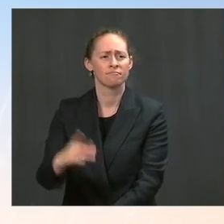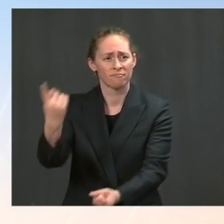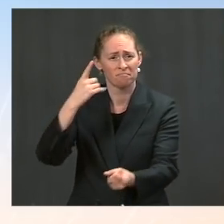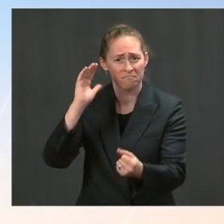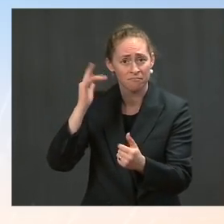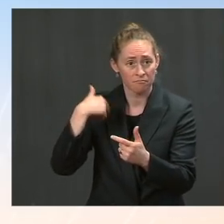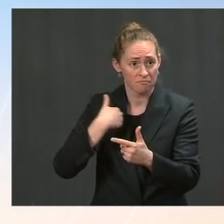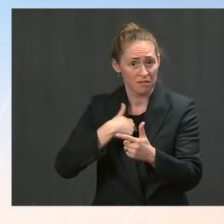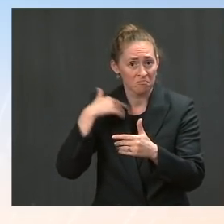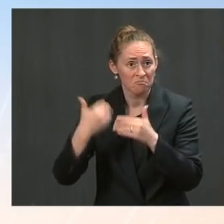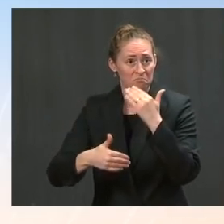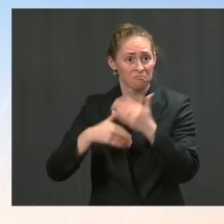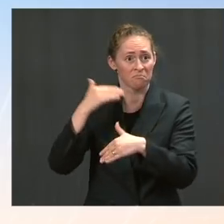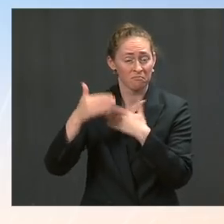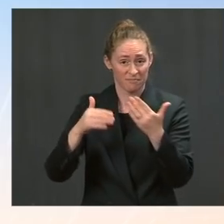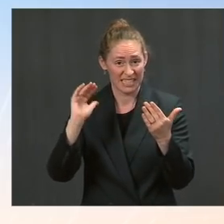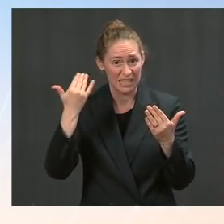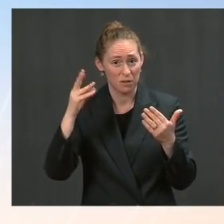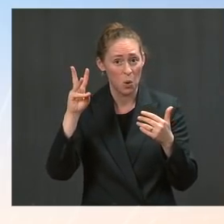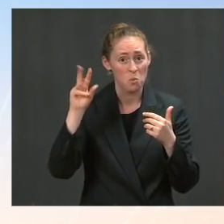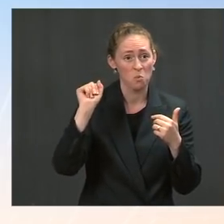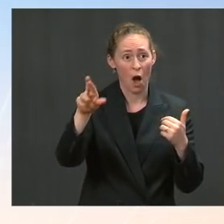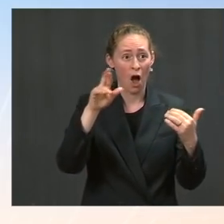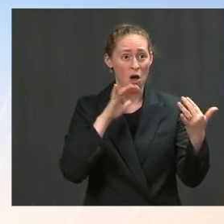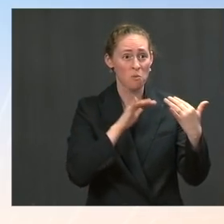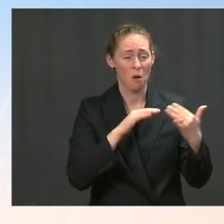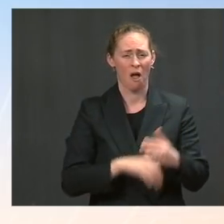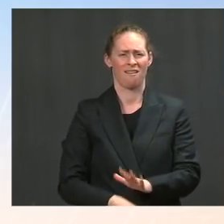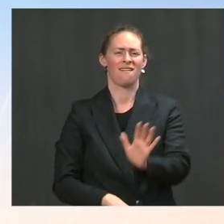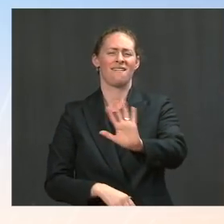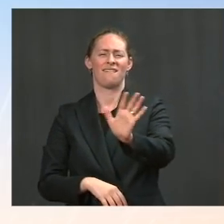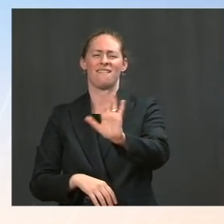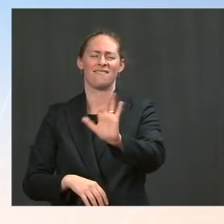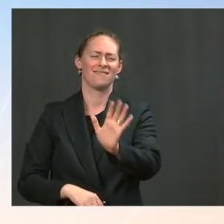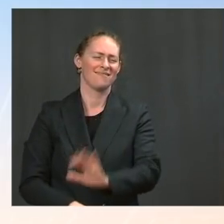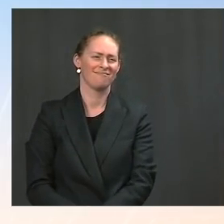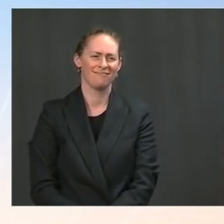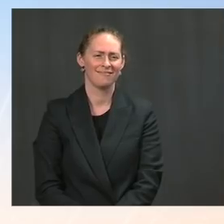Go ahead. The Press: Thanks, Jen. First on COVID origins: Is the White House worried that China continues